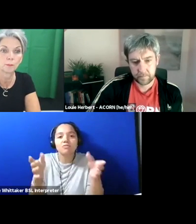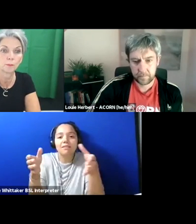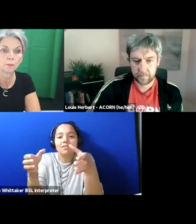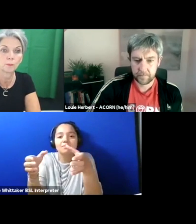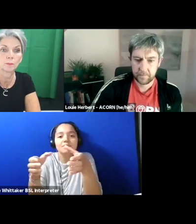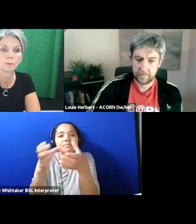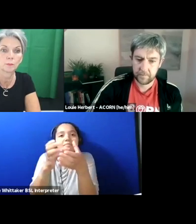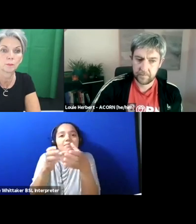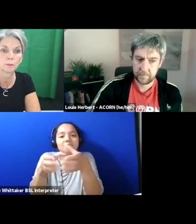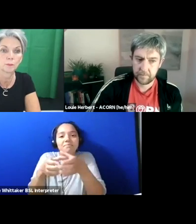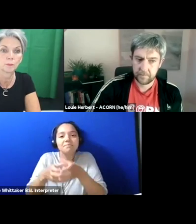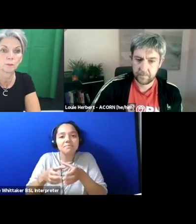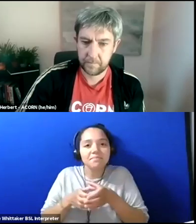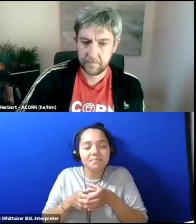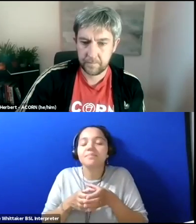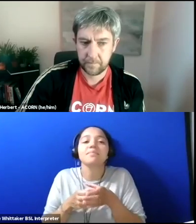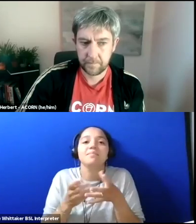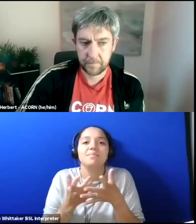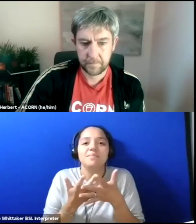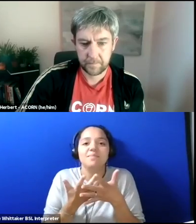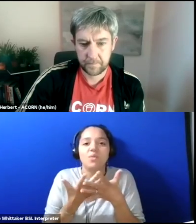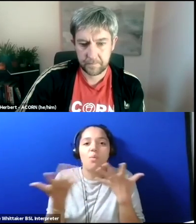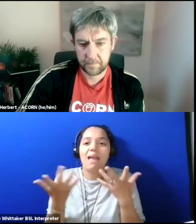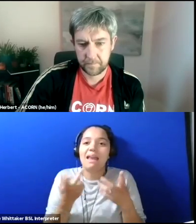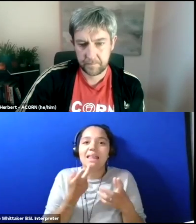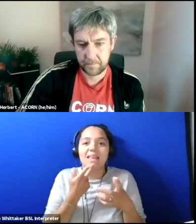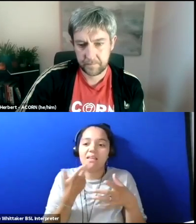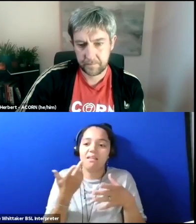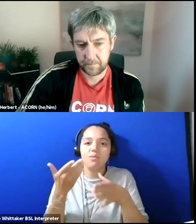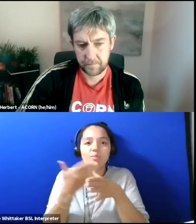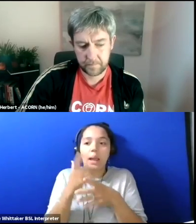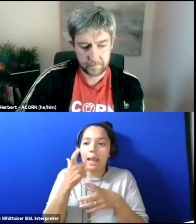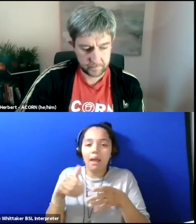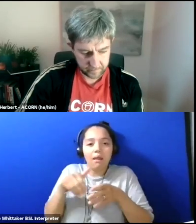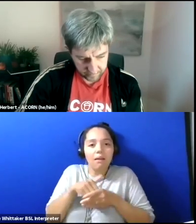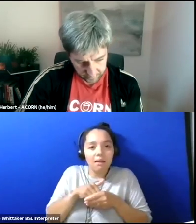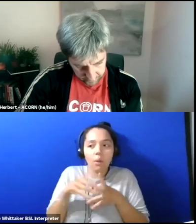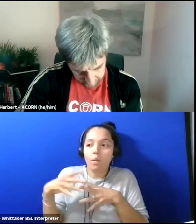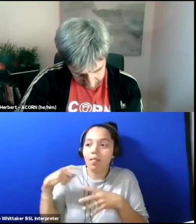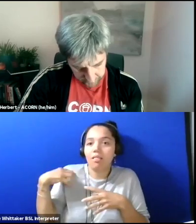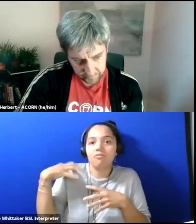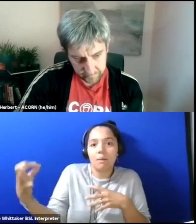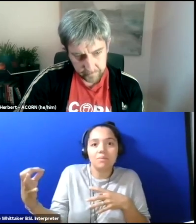So [at UVW] any type of work, you can be a member and you'll be represented by